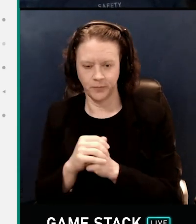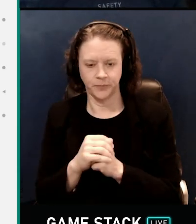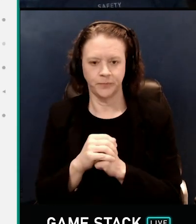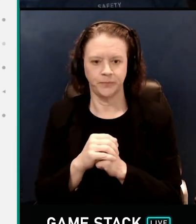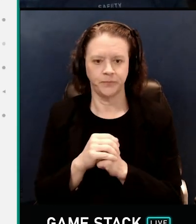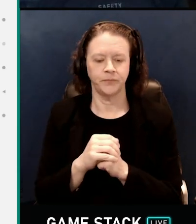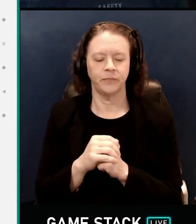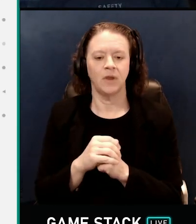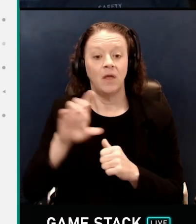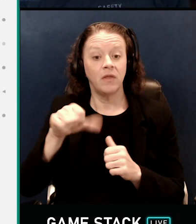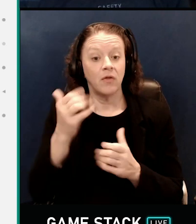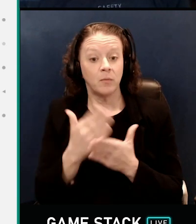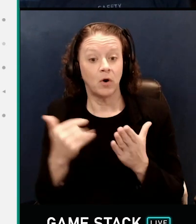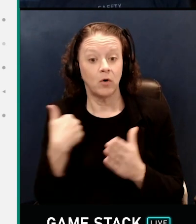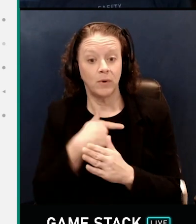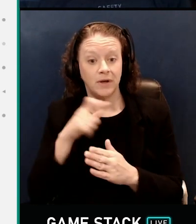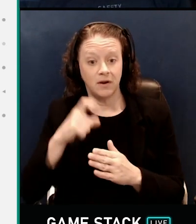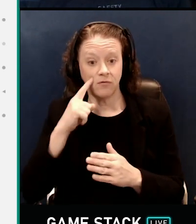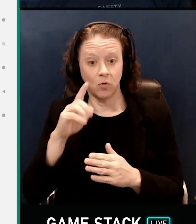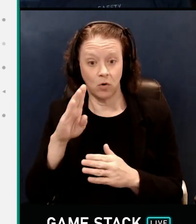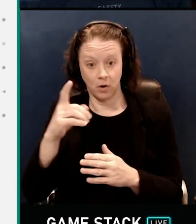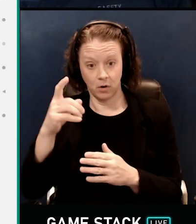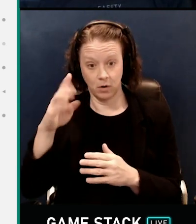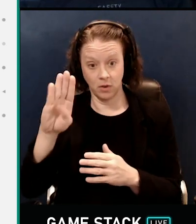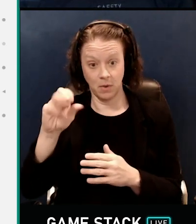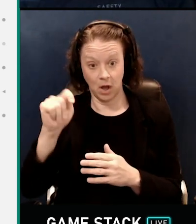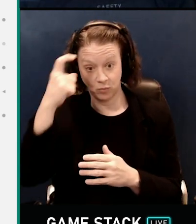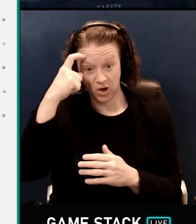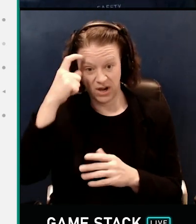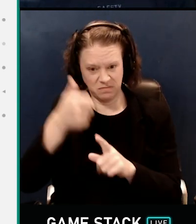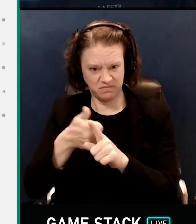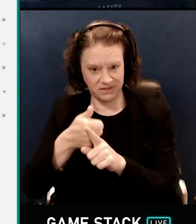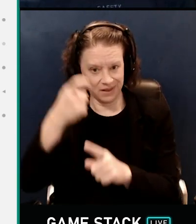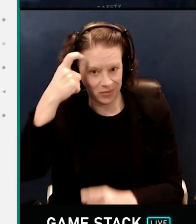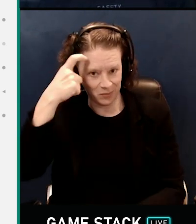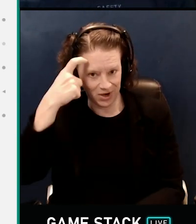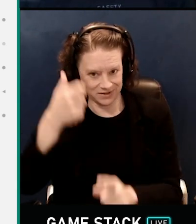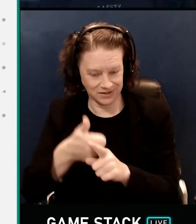So the other piece that we needed for the BOP reign Supreme. The first option we looked at,